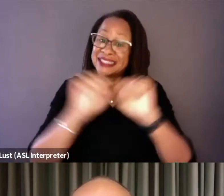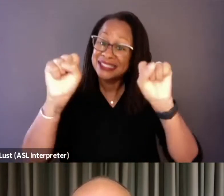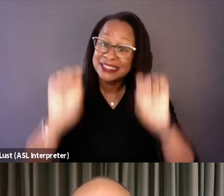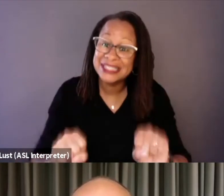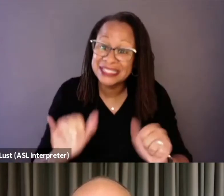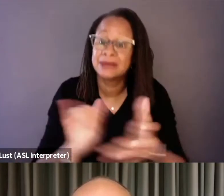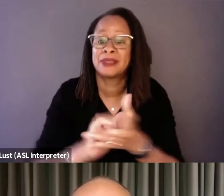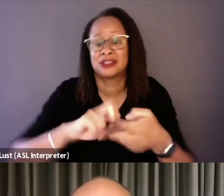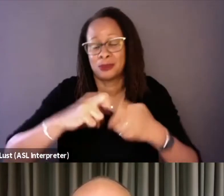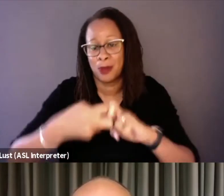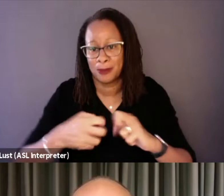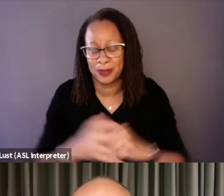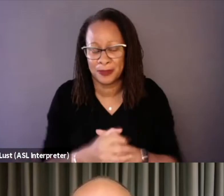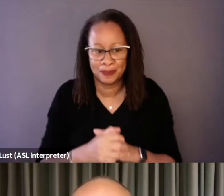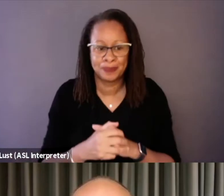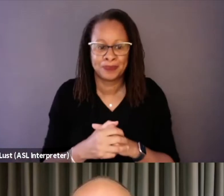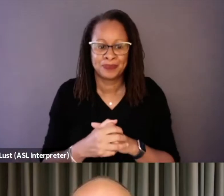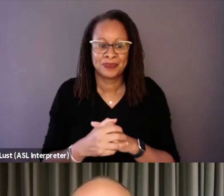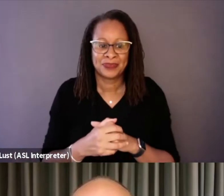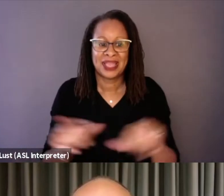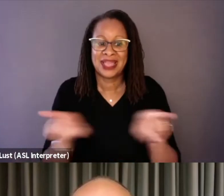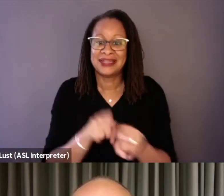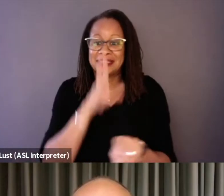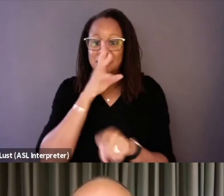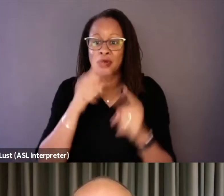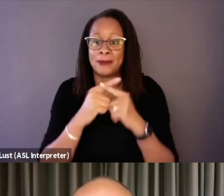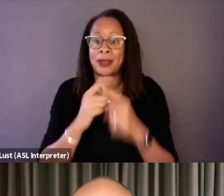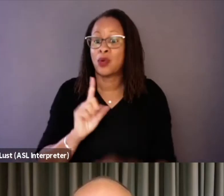And just to see these talks about one tribe nation,